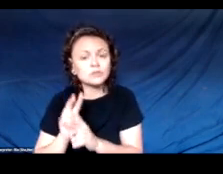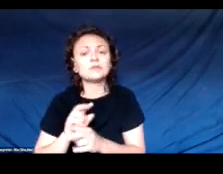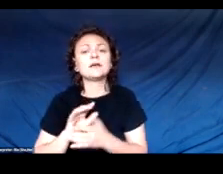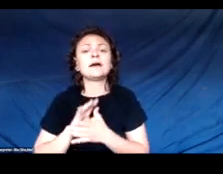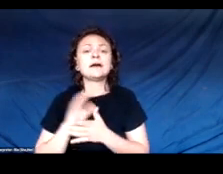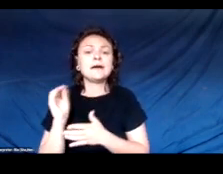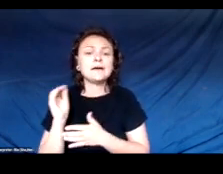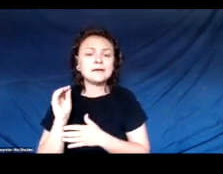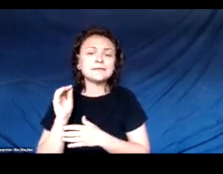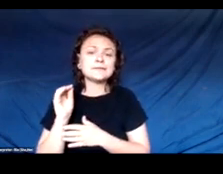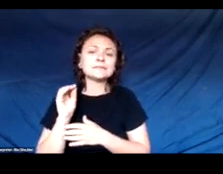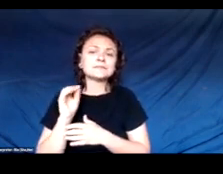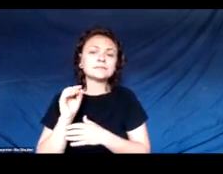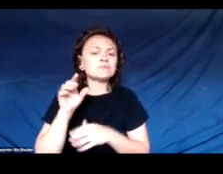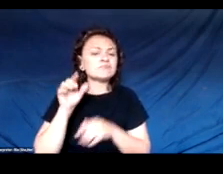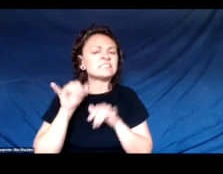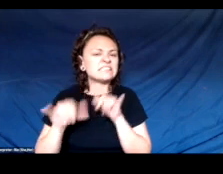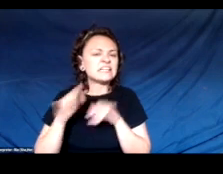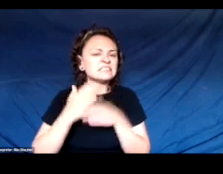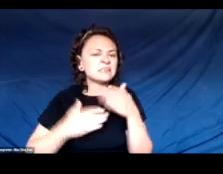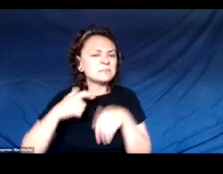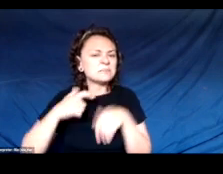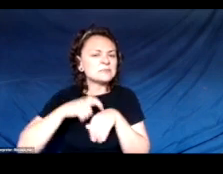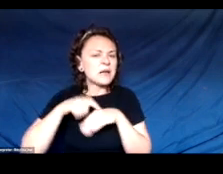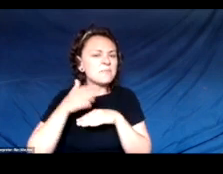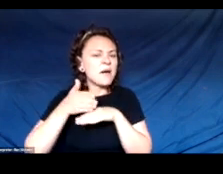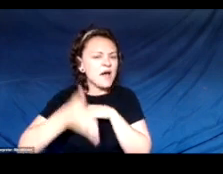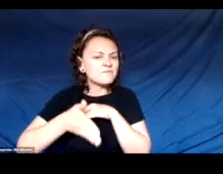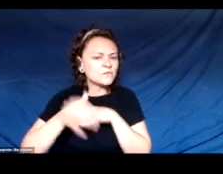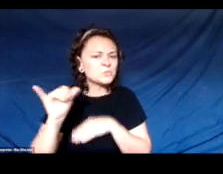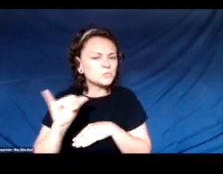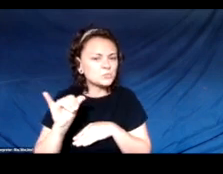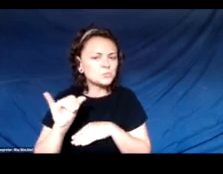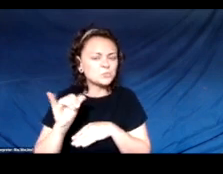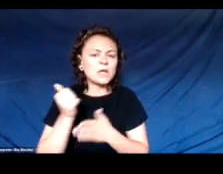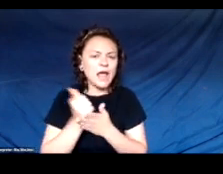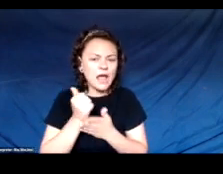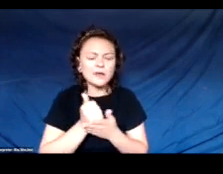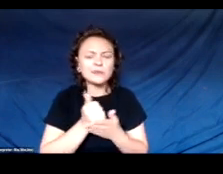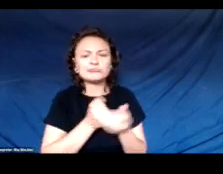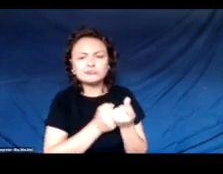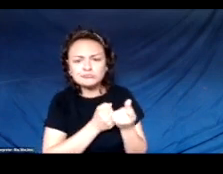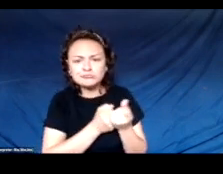afterwards and helped make sure that I was okay.